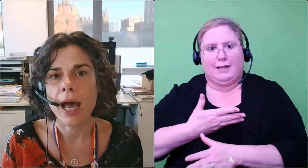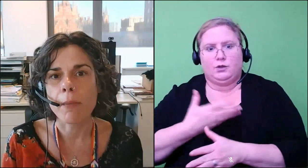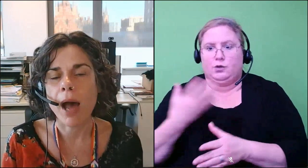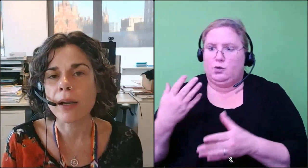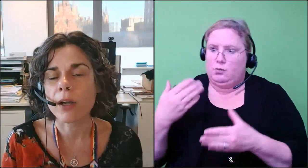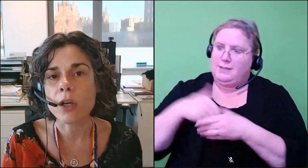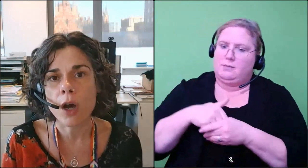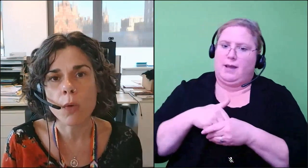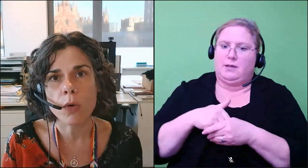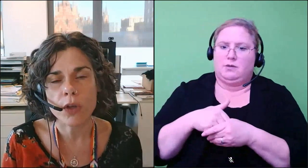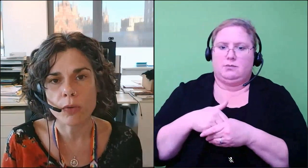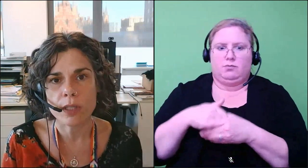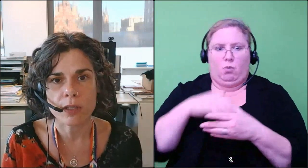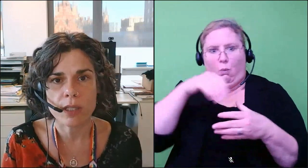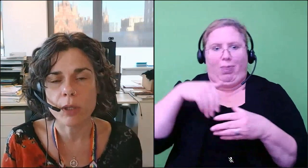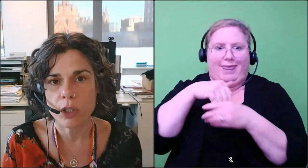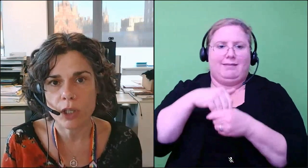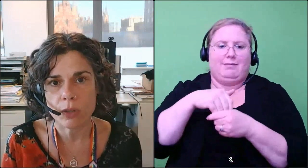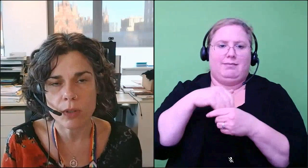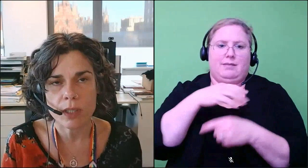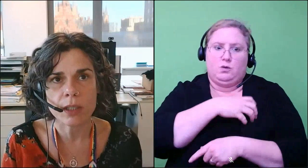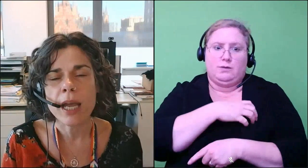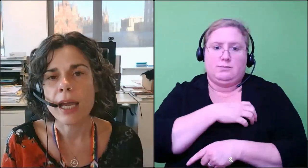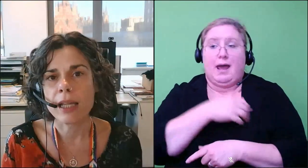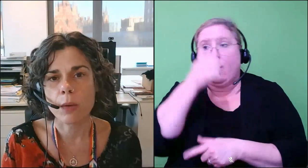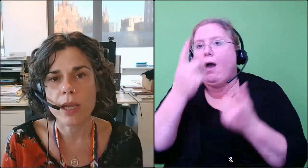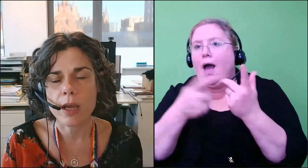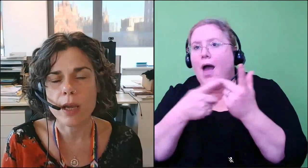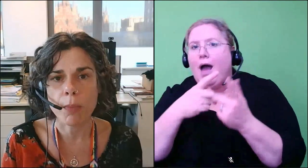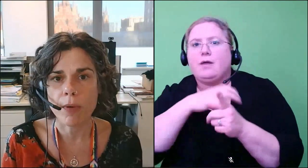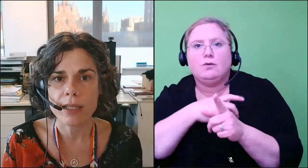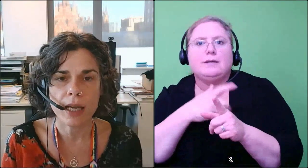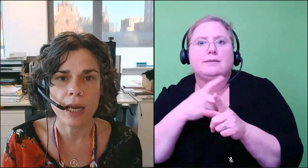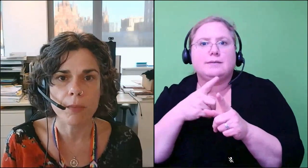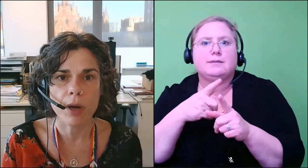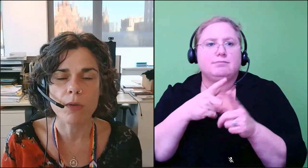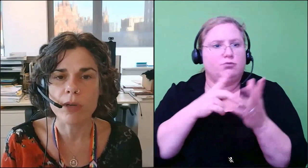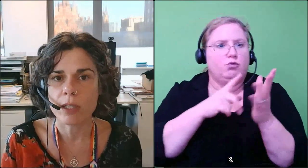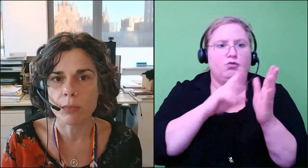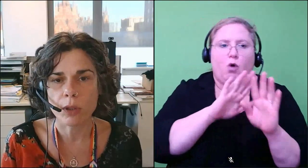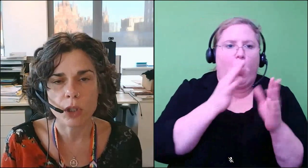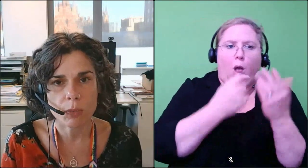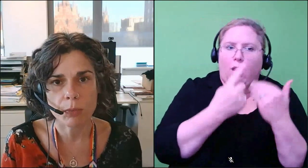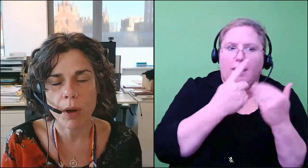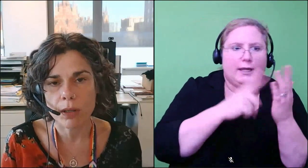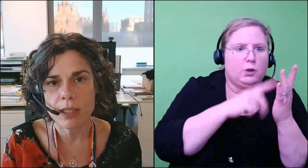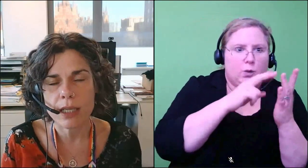And I know other unions are similar to UNISON in that we operate our reasonable adjustment